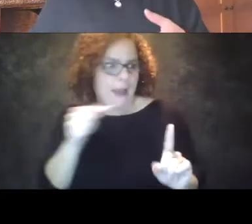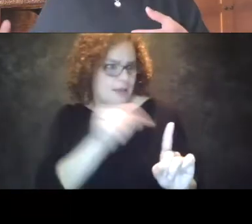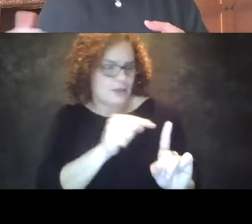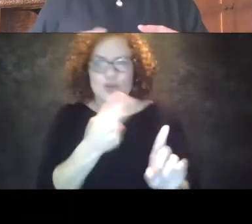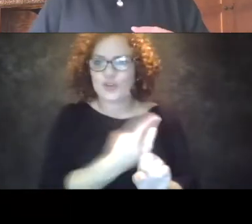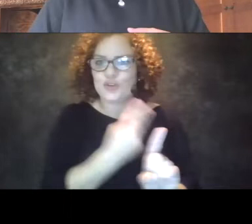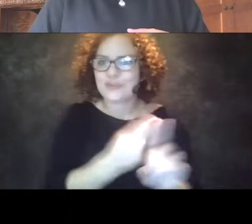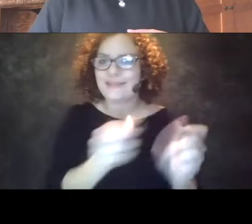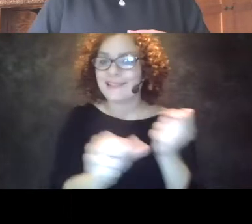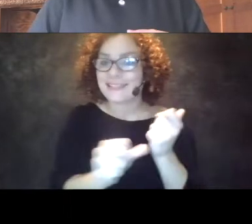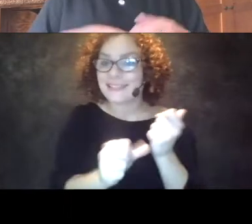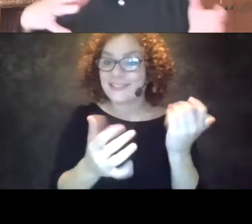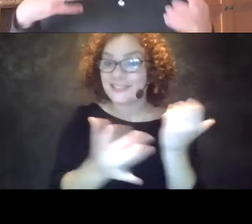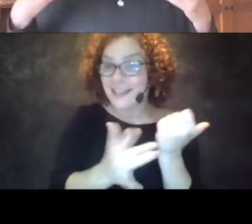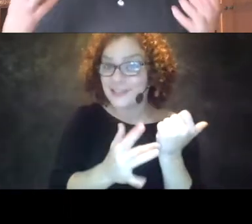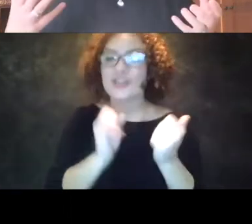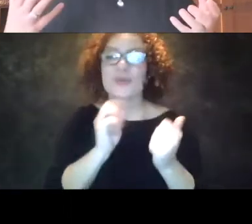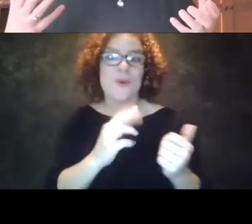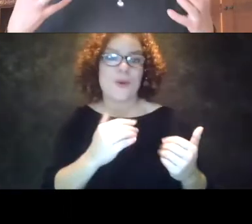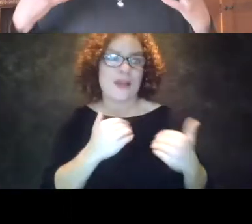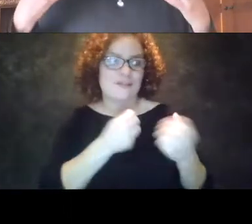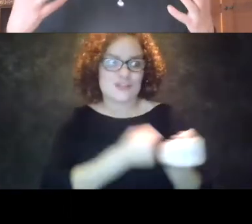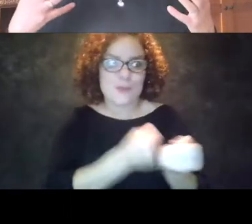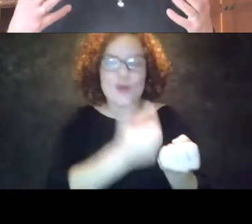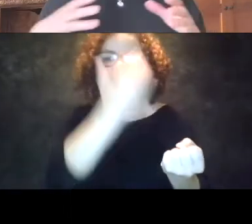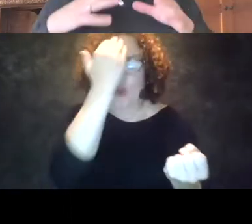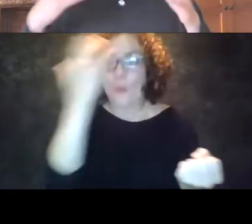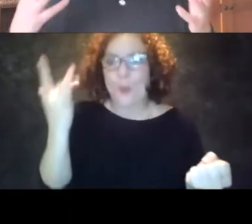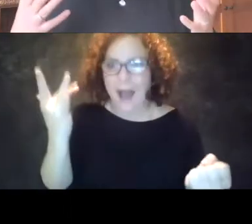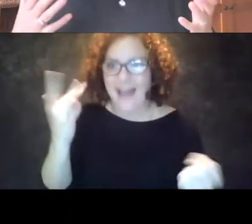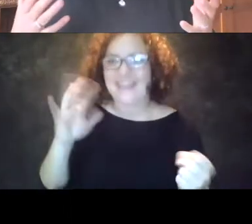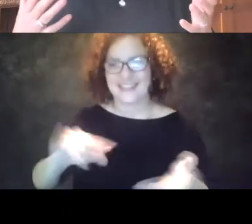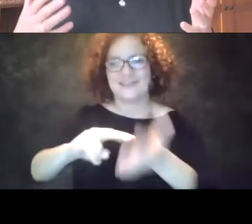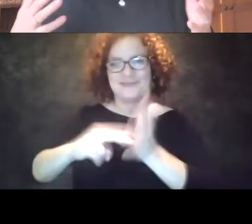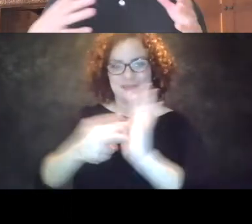other support needs. And then the other thing about having a presence is everybody in the,